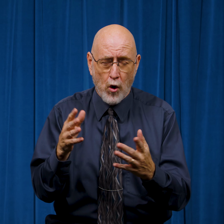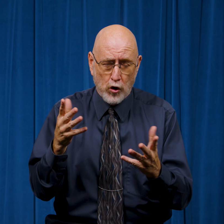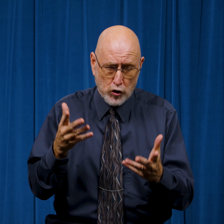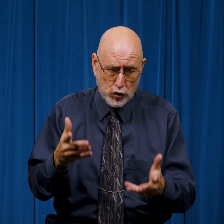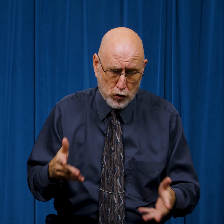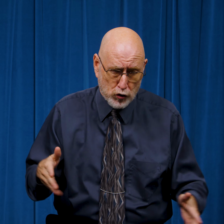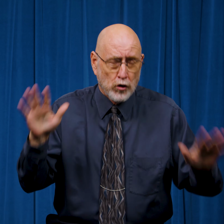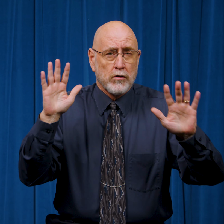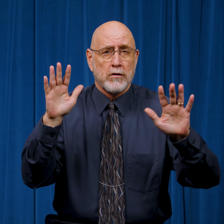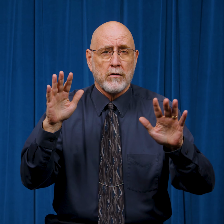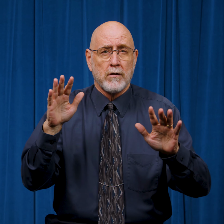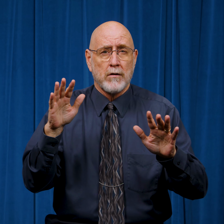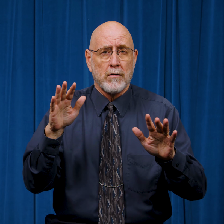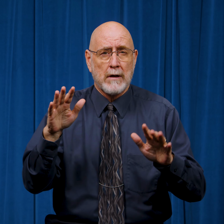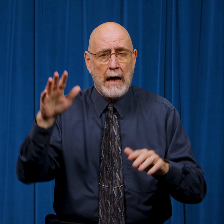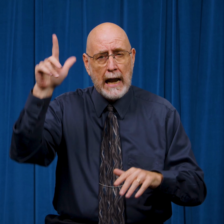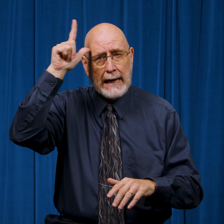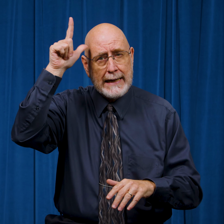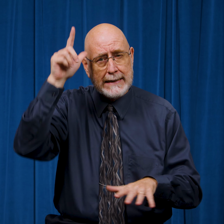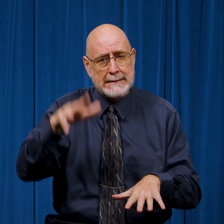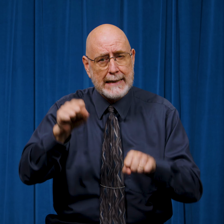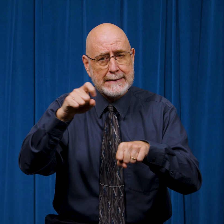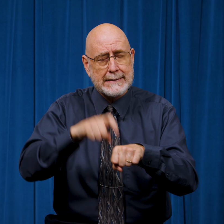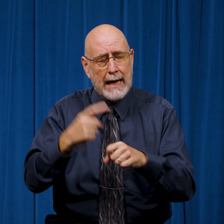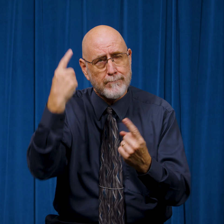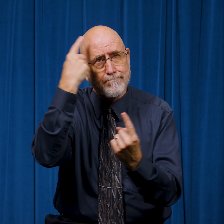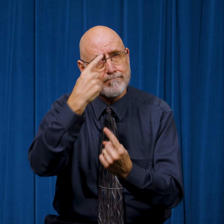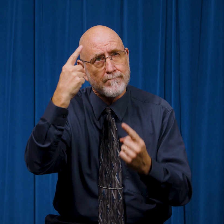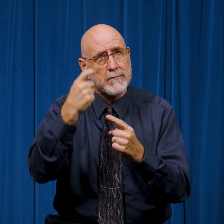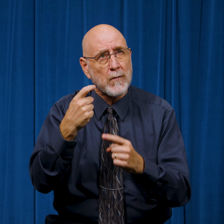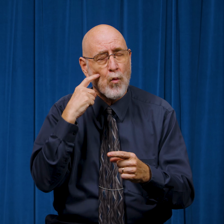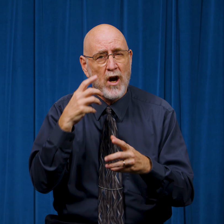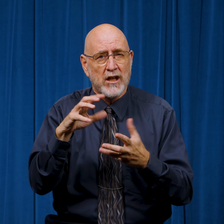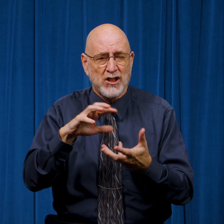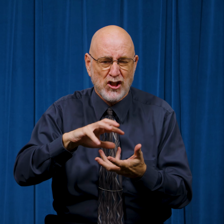he spends some time reflecting on what had torn at the country.